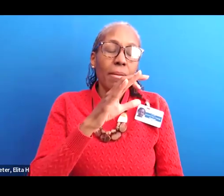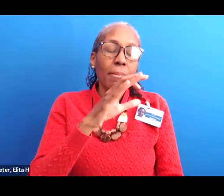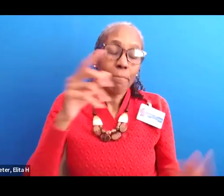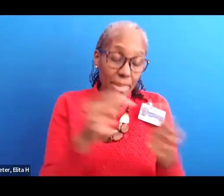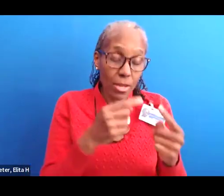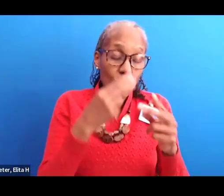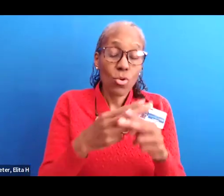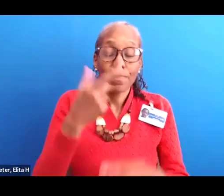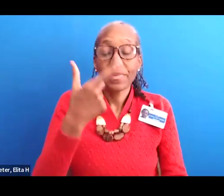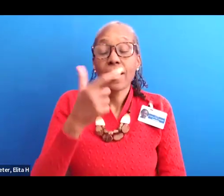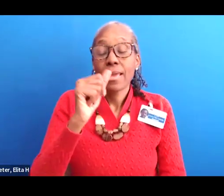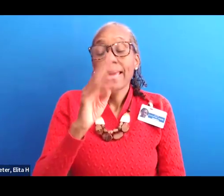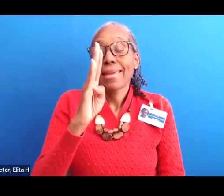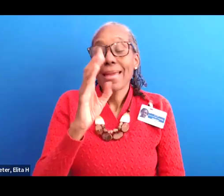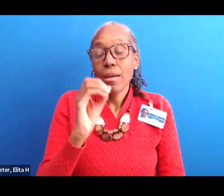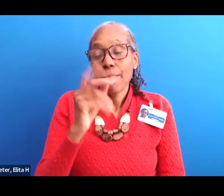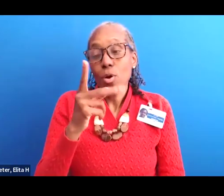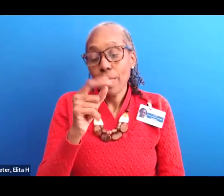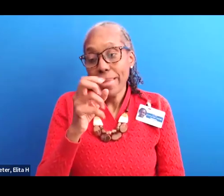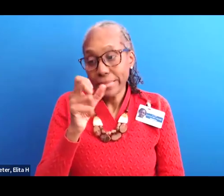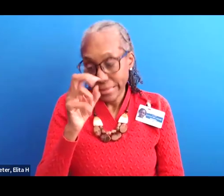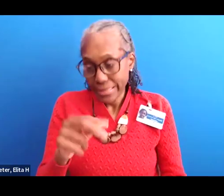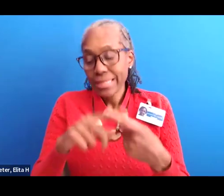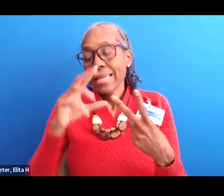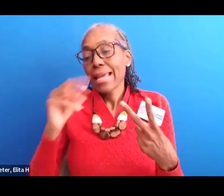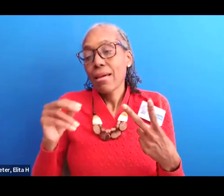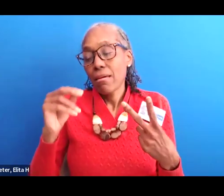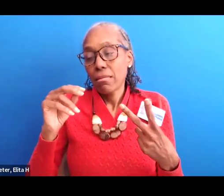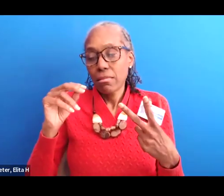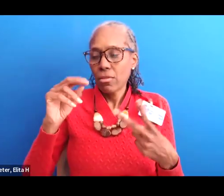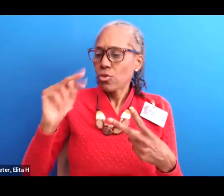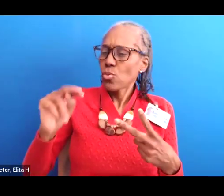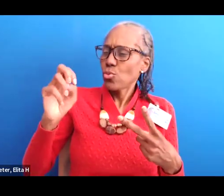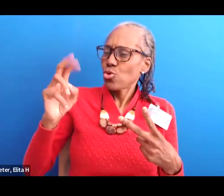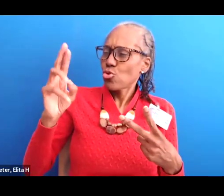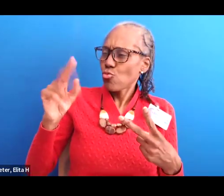The brand names are Neurontin and Lyrica. Those are really strong, powerful drugs.